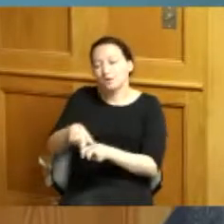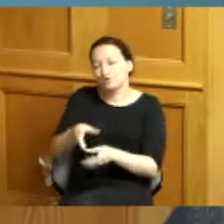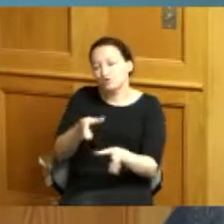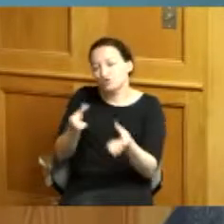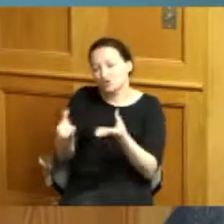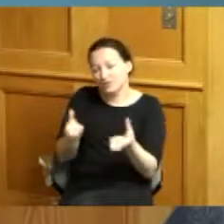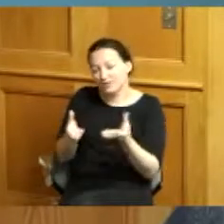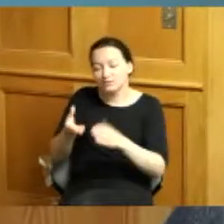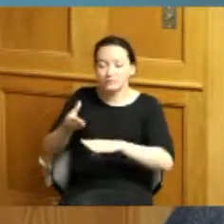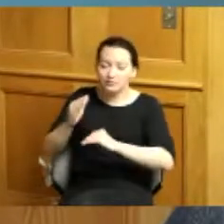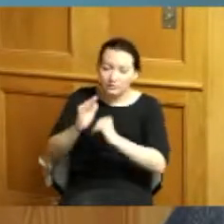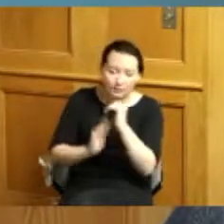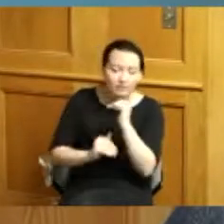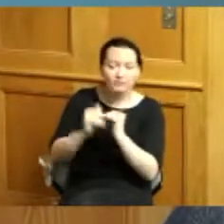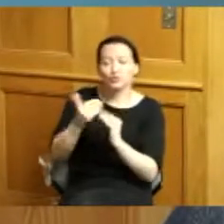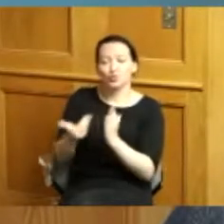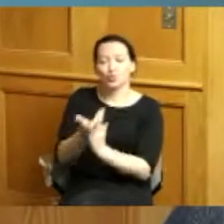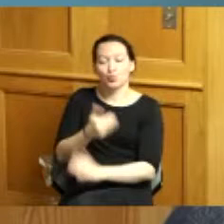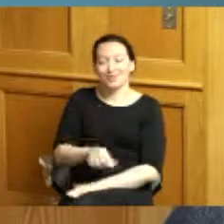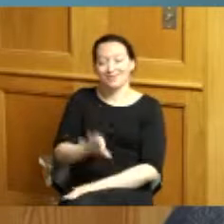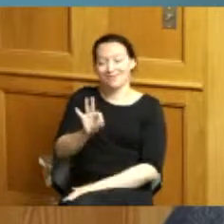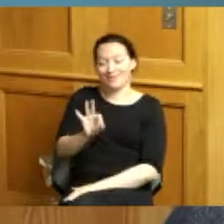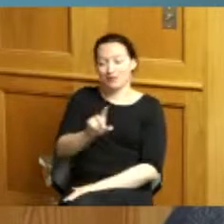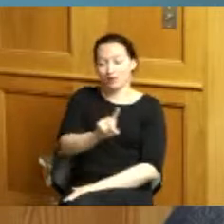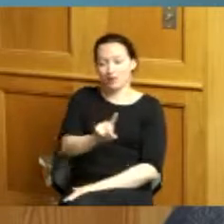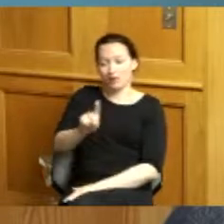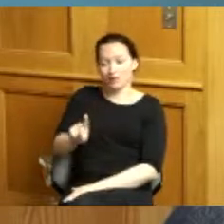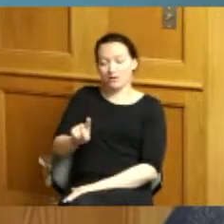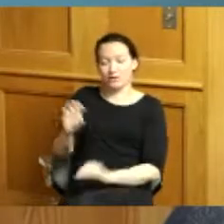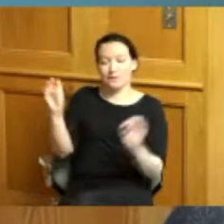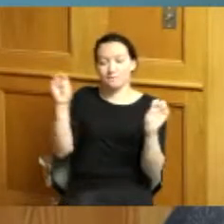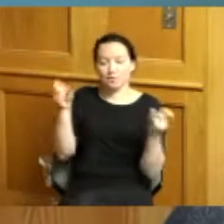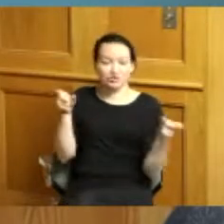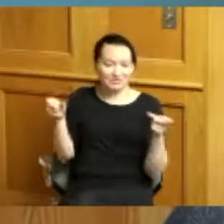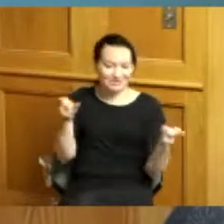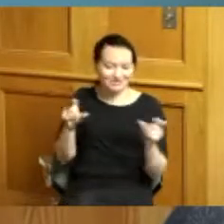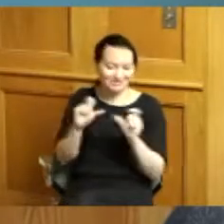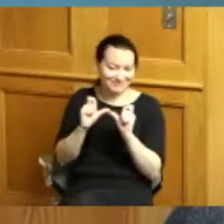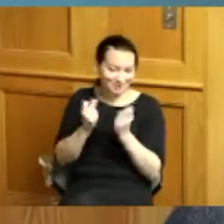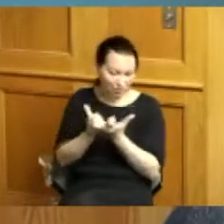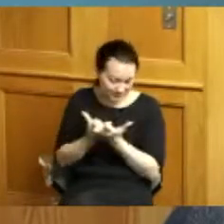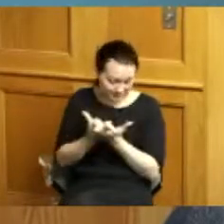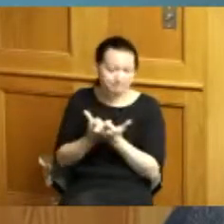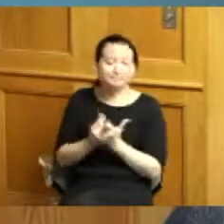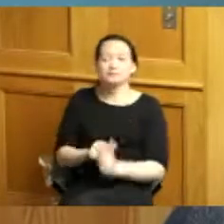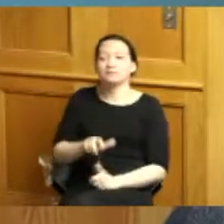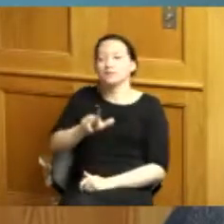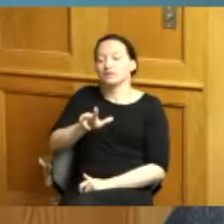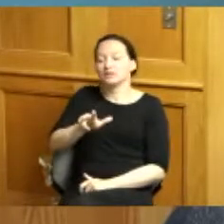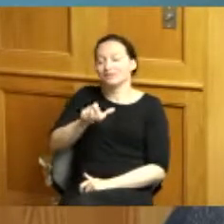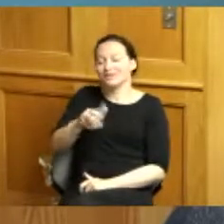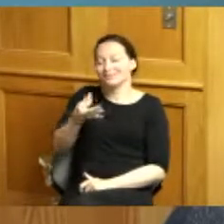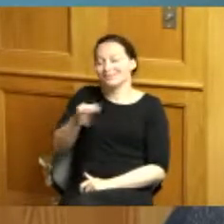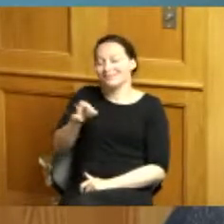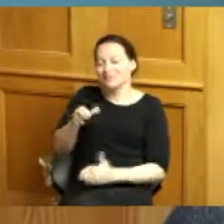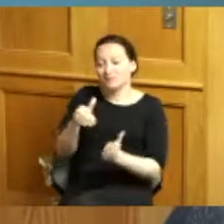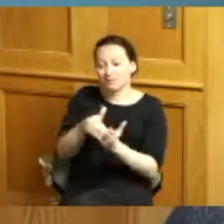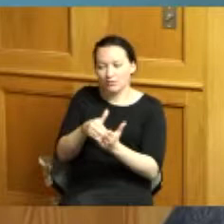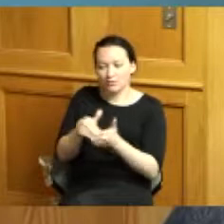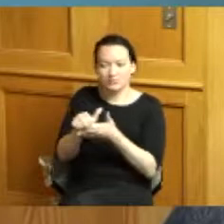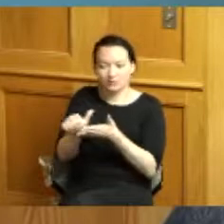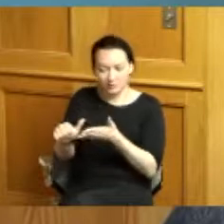the construction of the new 9-1-1 and Emergency Management Agency for 319 thousand dollars I love